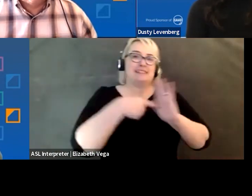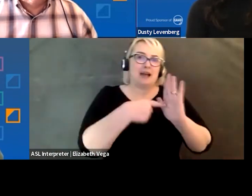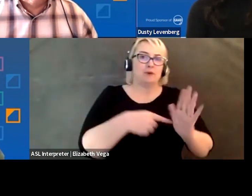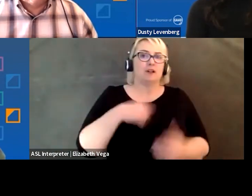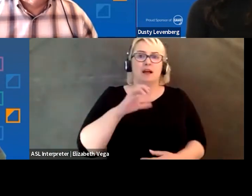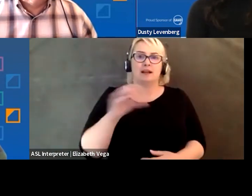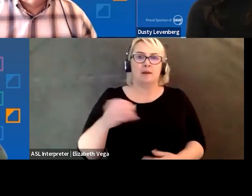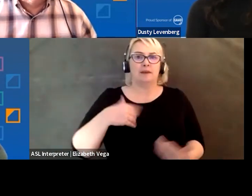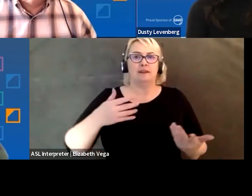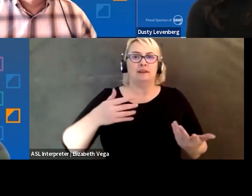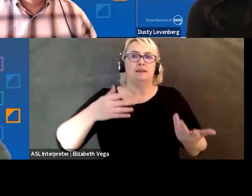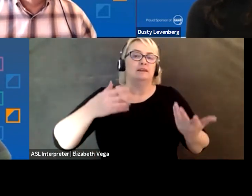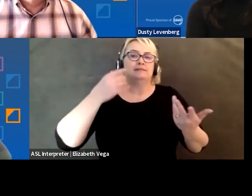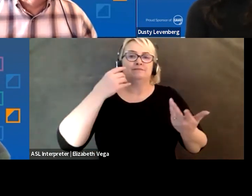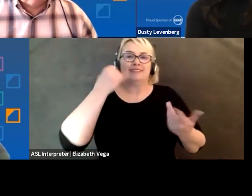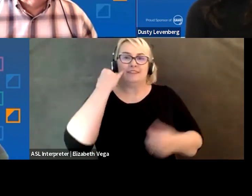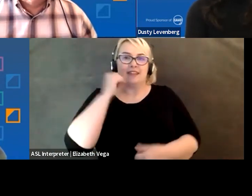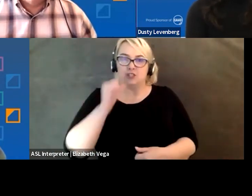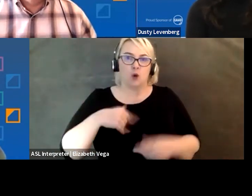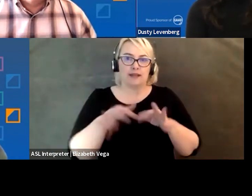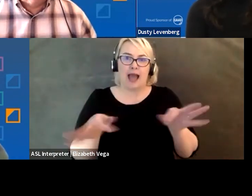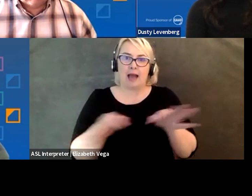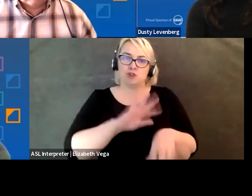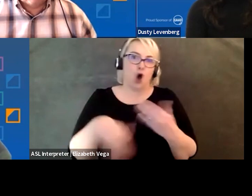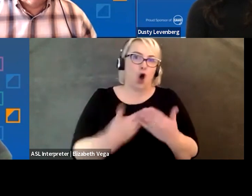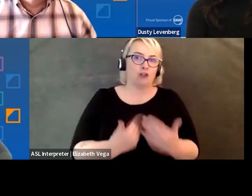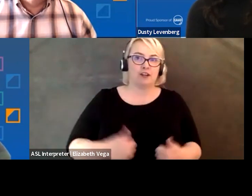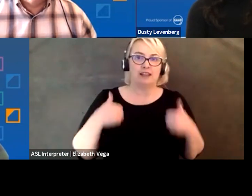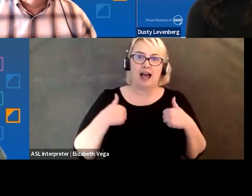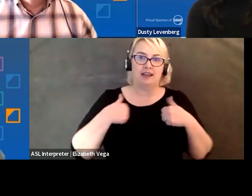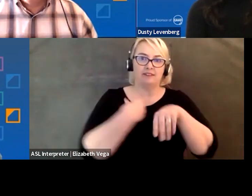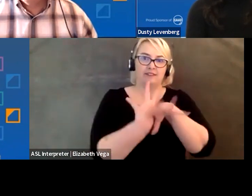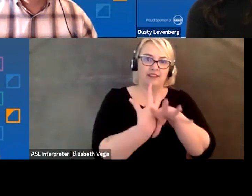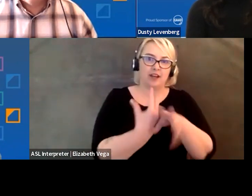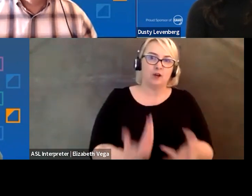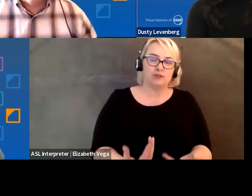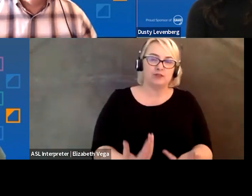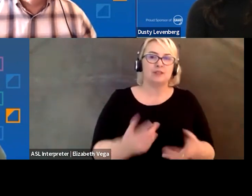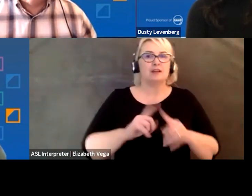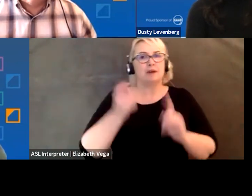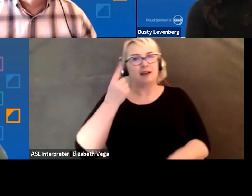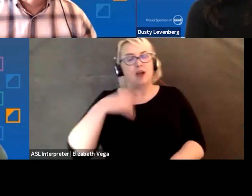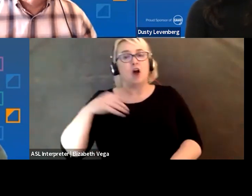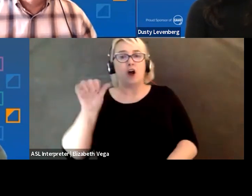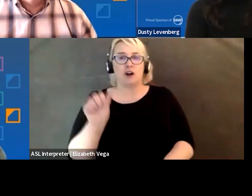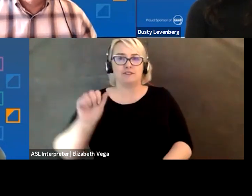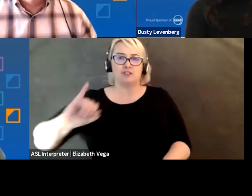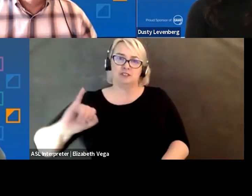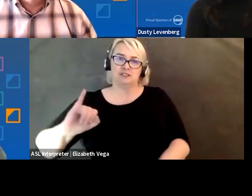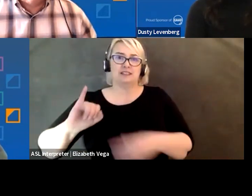comment. Human captioning are better than artificial intelligence which is what the company used. I agree with that, of course.